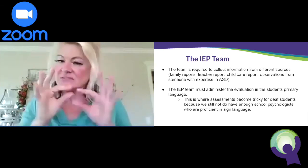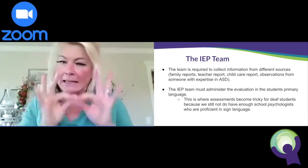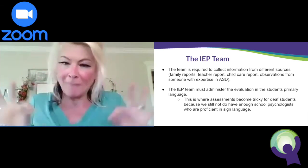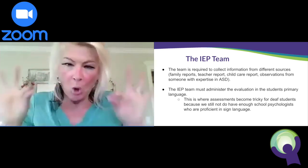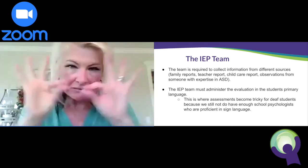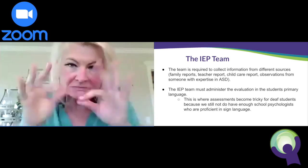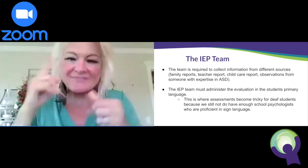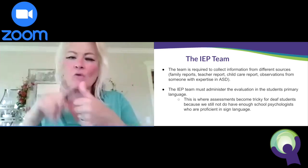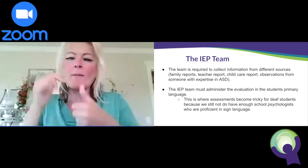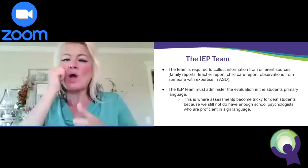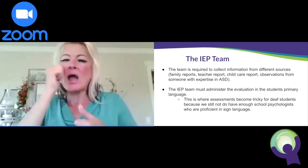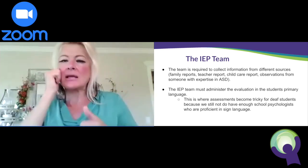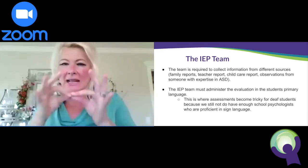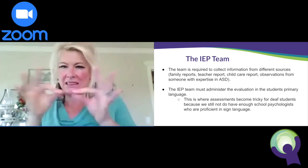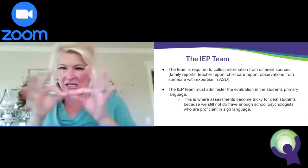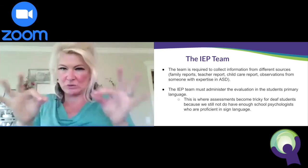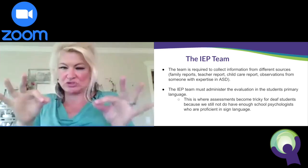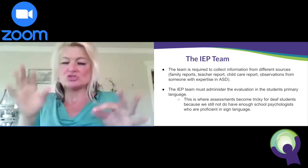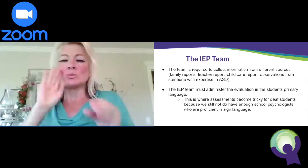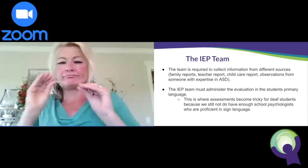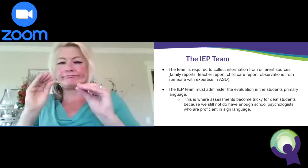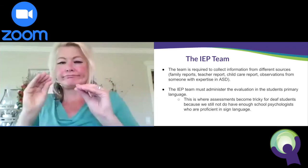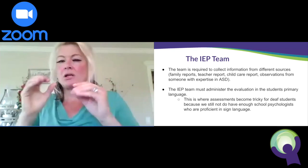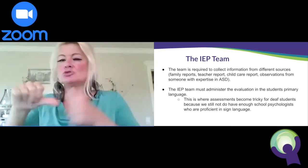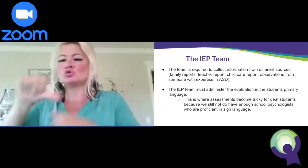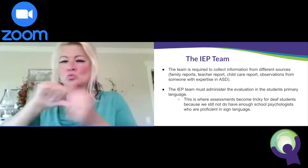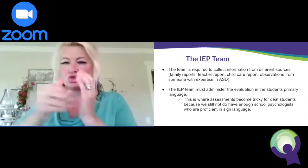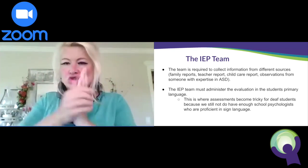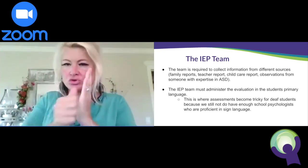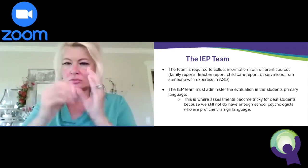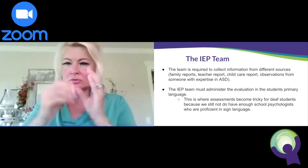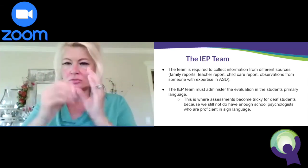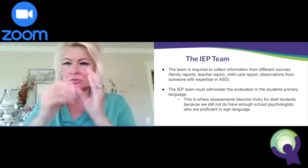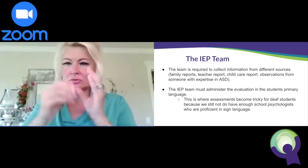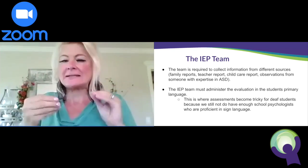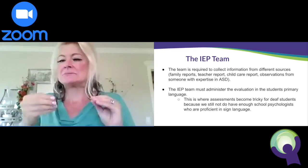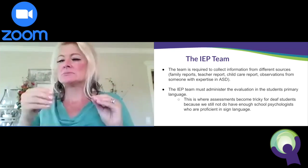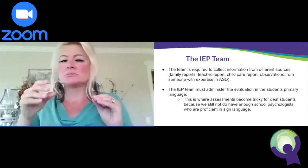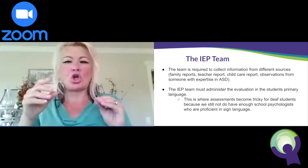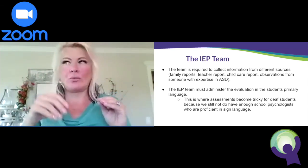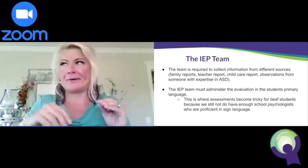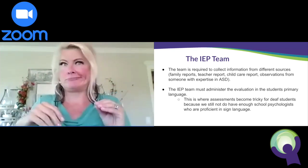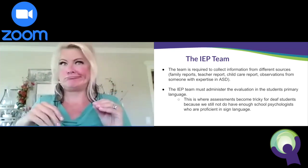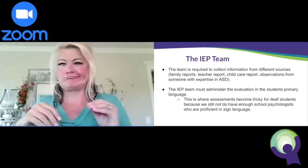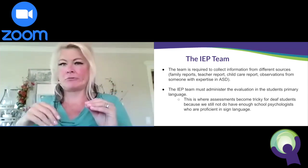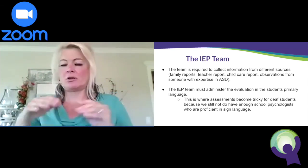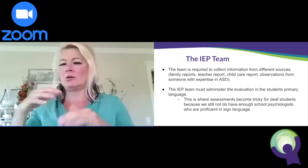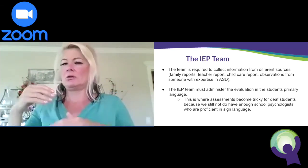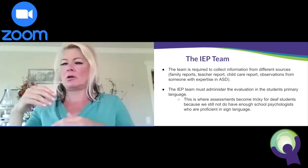for a student who's profoundly deaf maybe that's not needed, but it is.